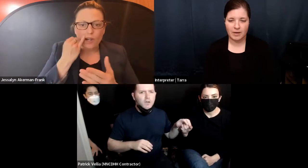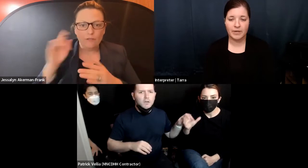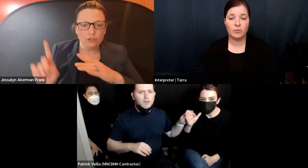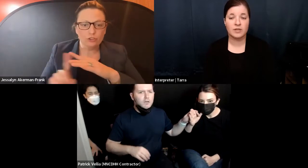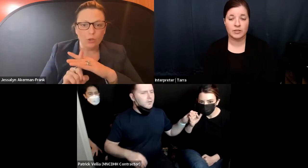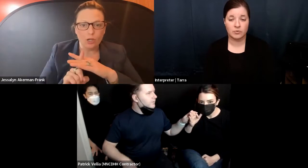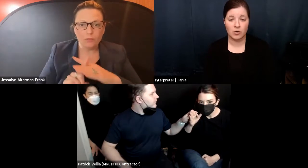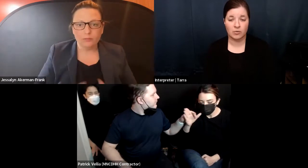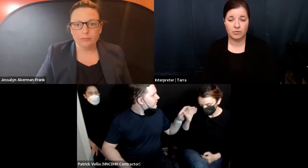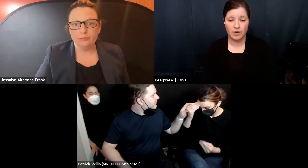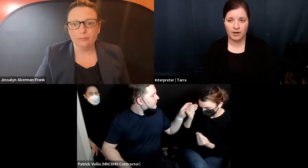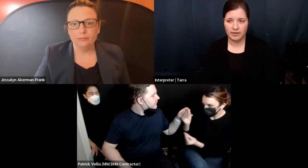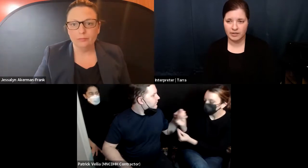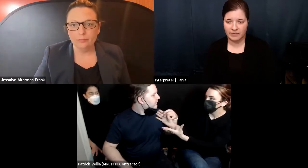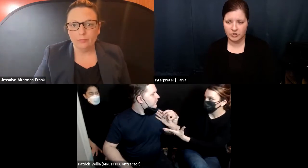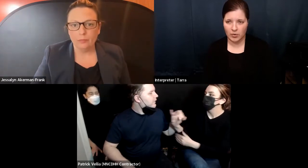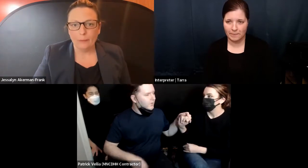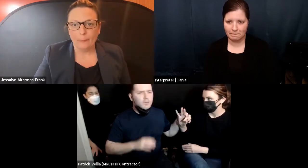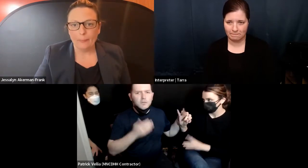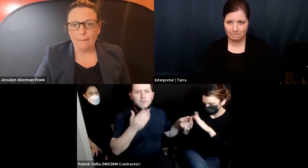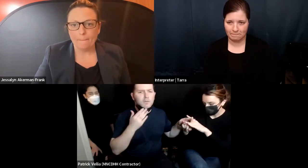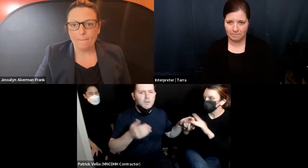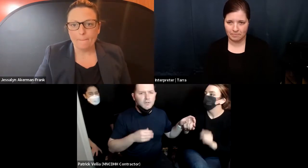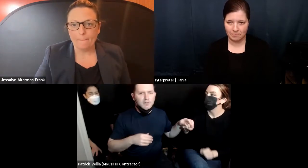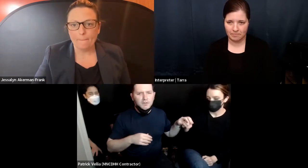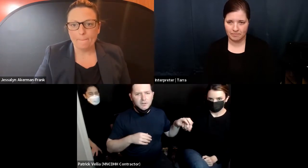I don't see Erin quite yet in the room.